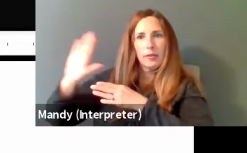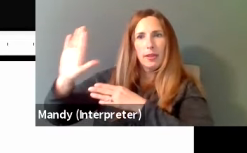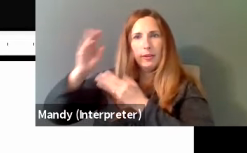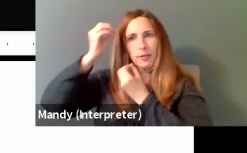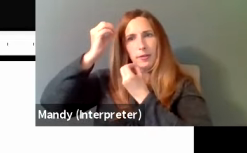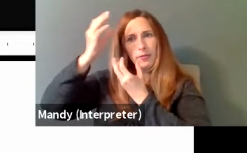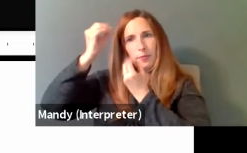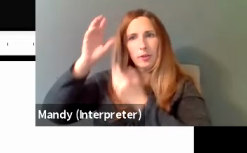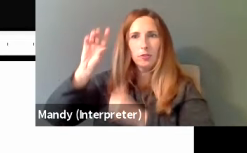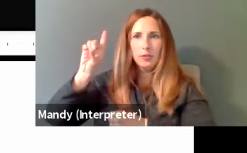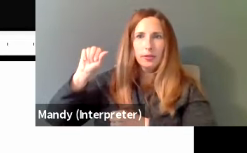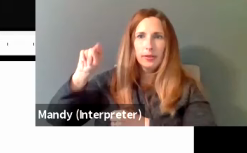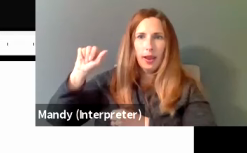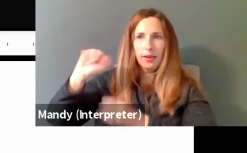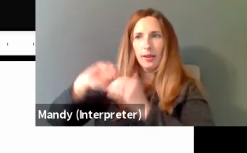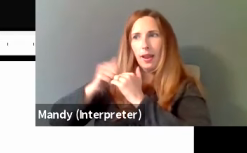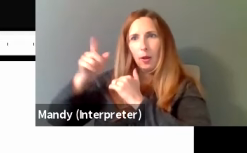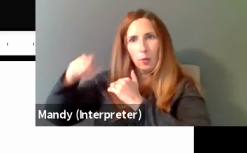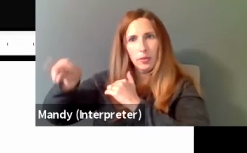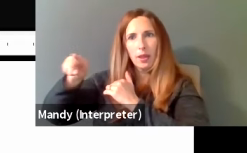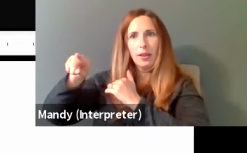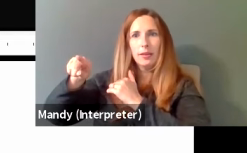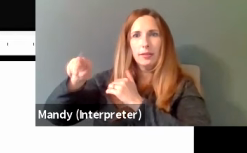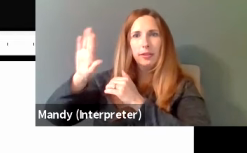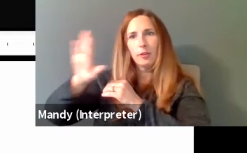or data about how their language needs have grown.